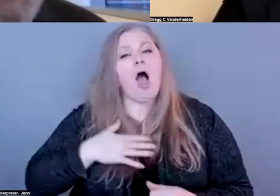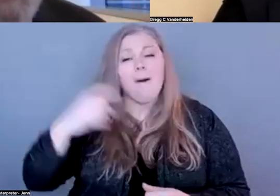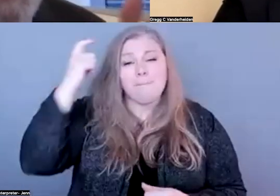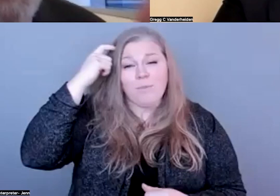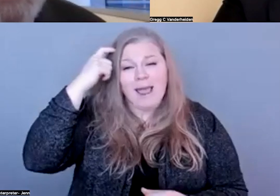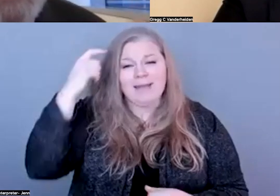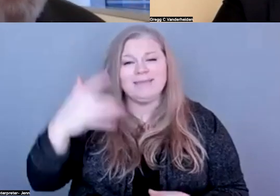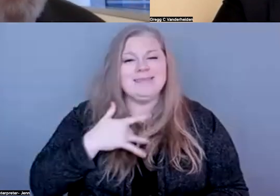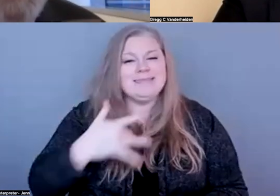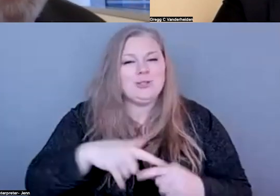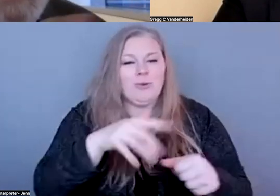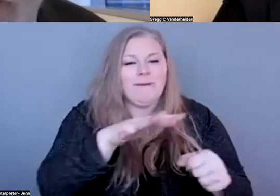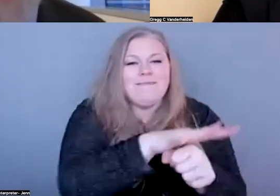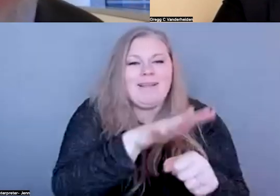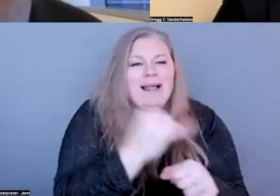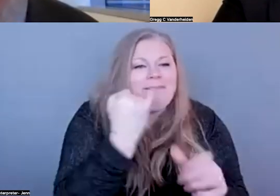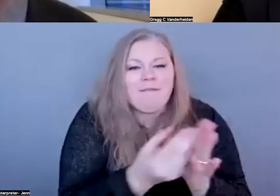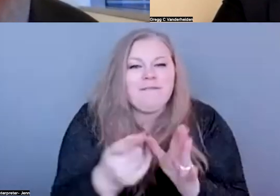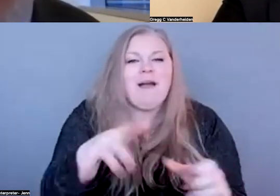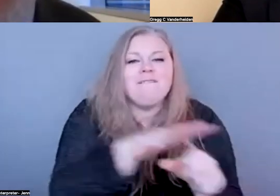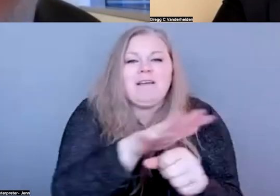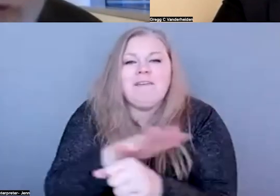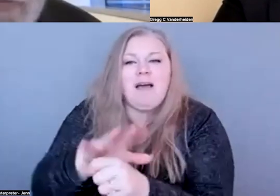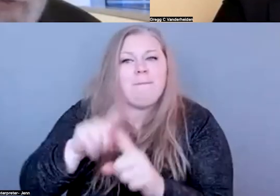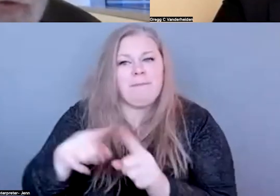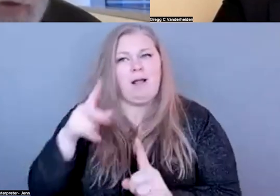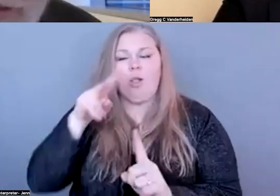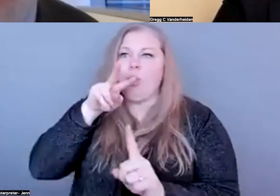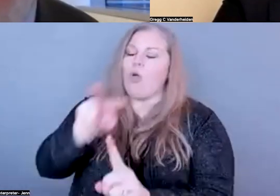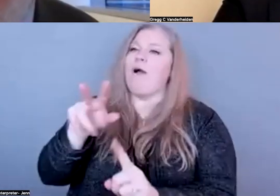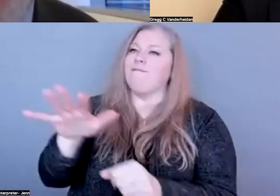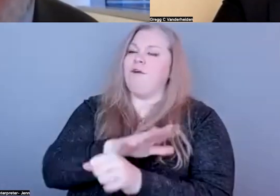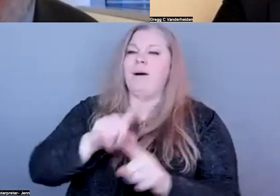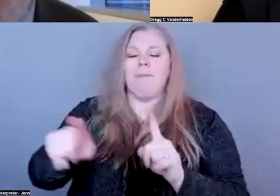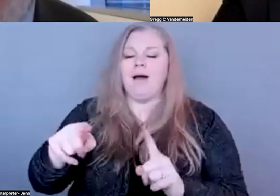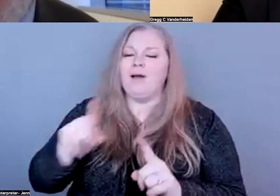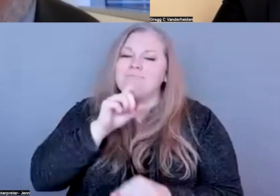blanks when we're looking at a partial scene and so we often don't see where the holes are.